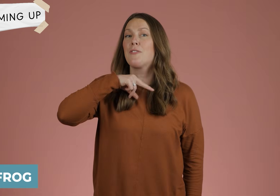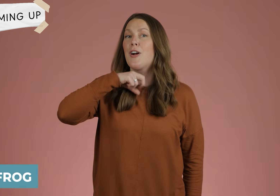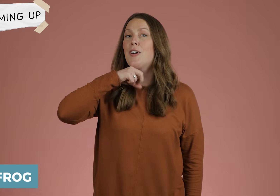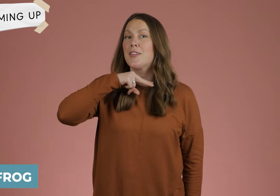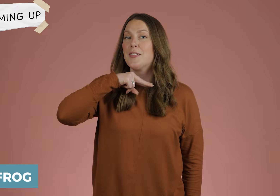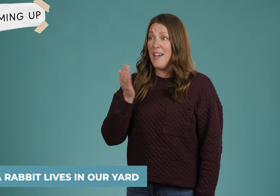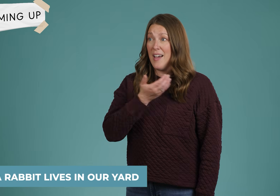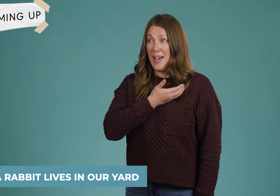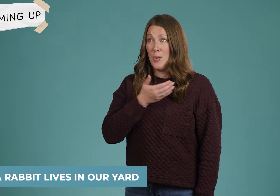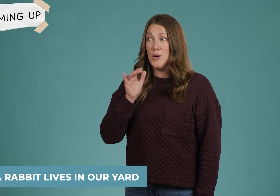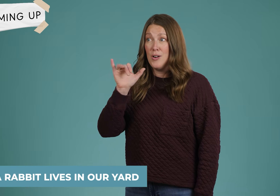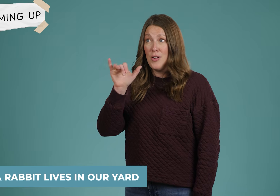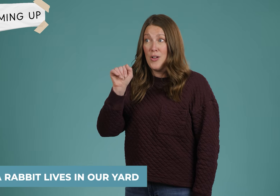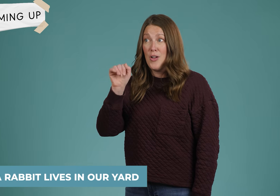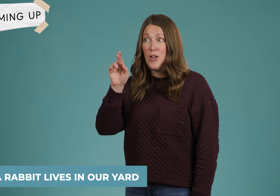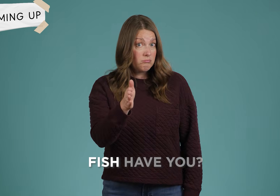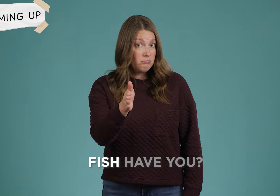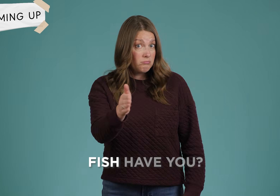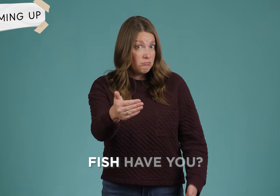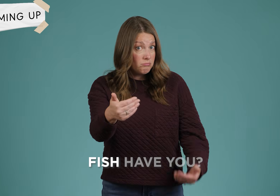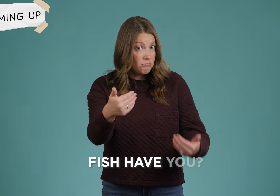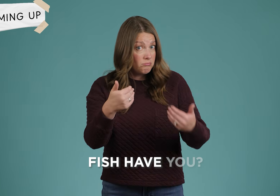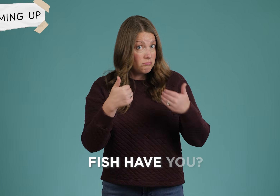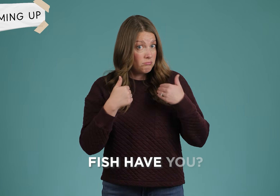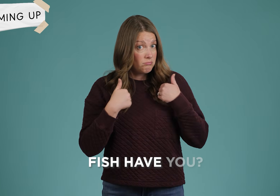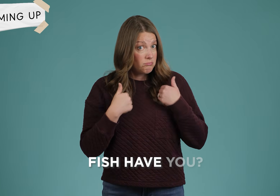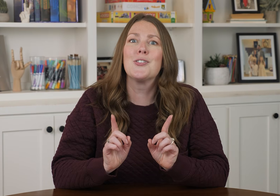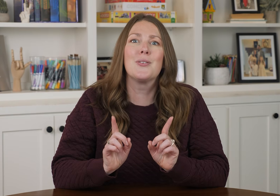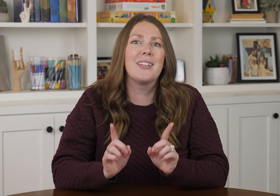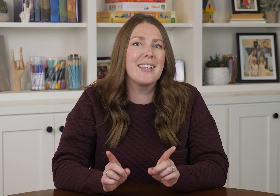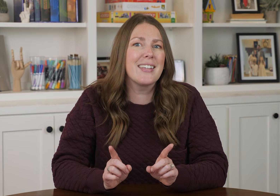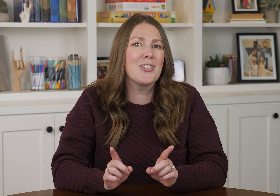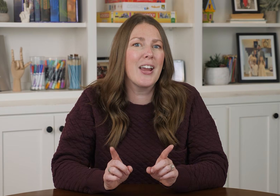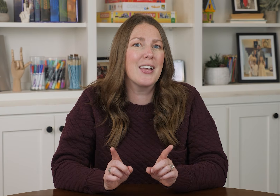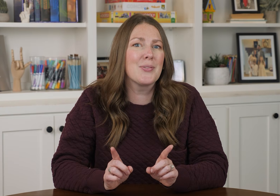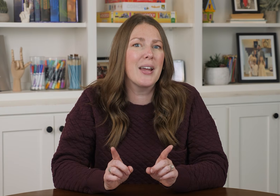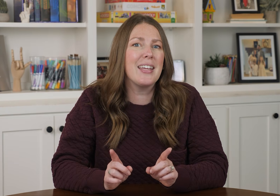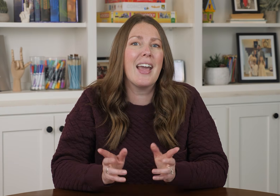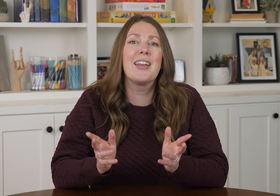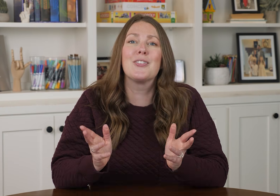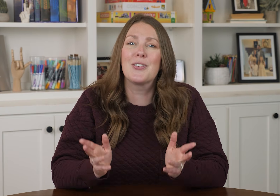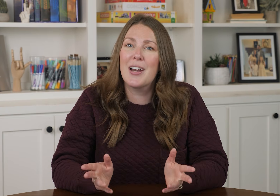related to life at home or on the farm.